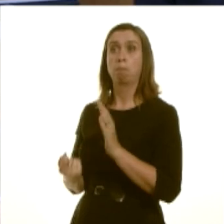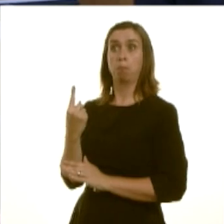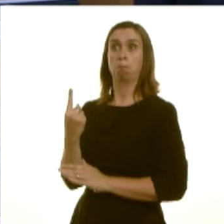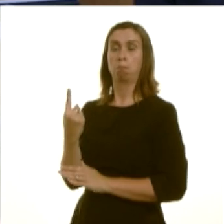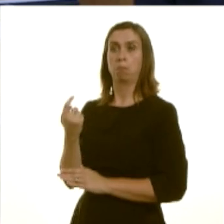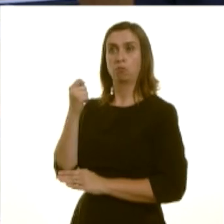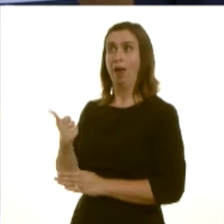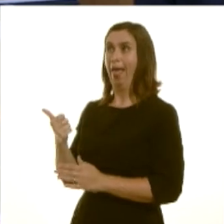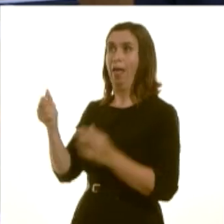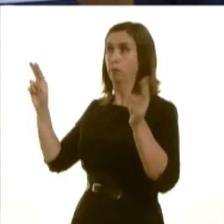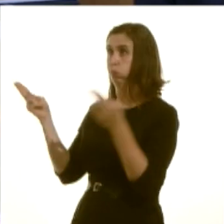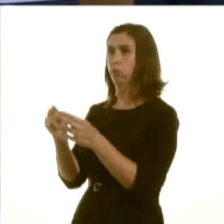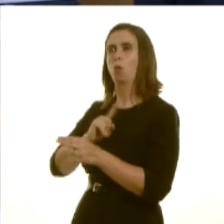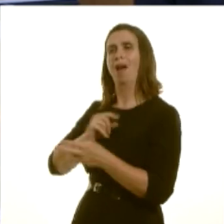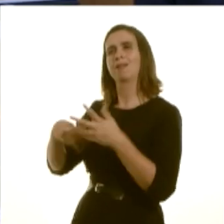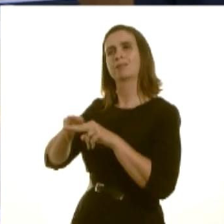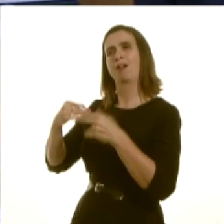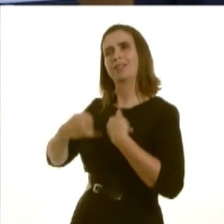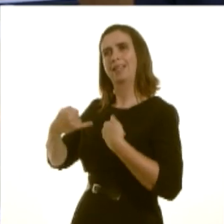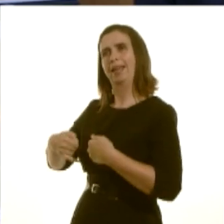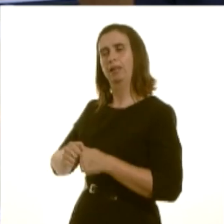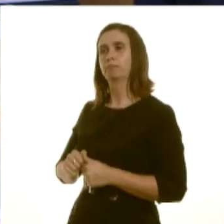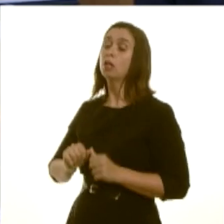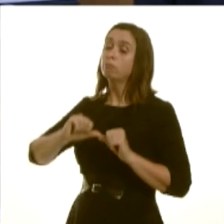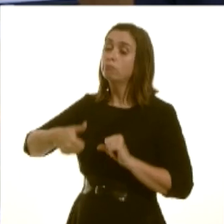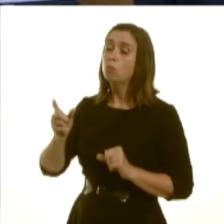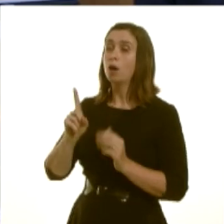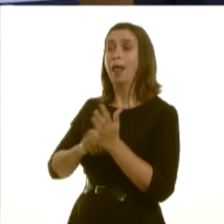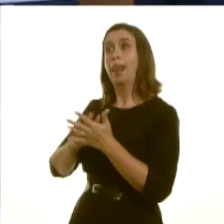it. The next question was what has been done about it. The local health board held a meeting